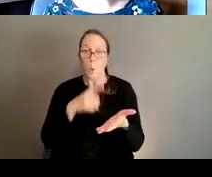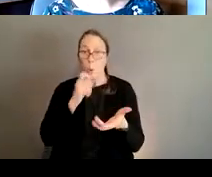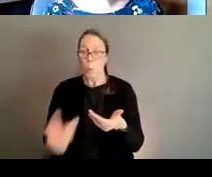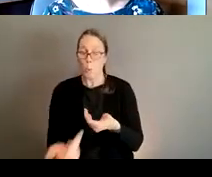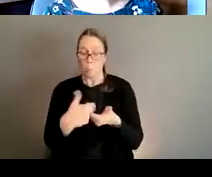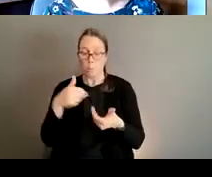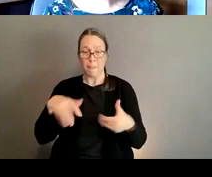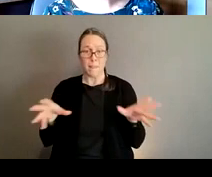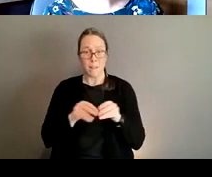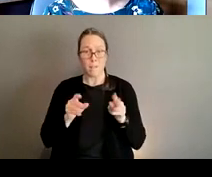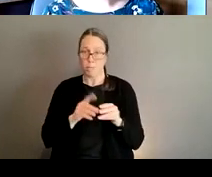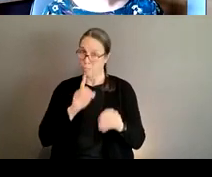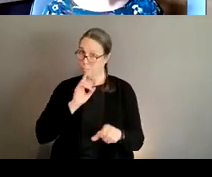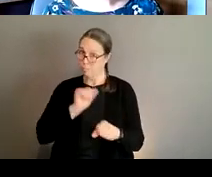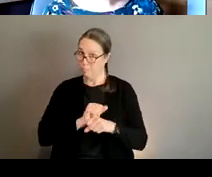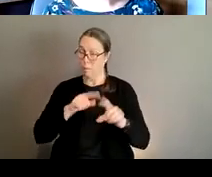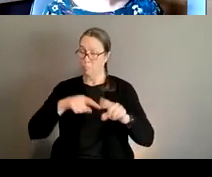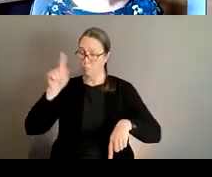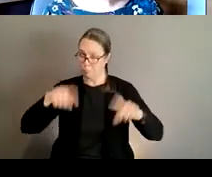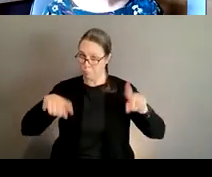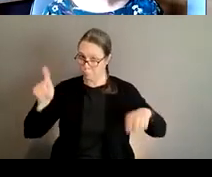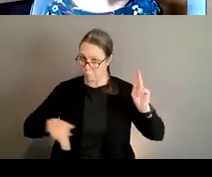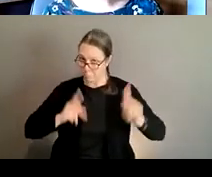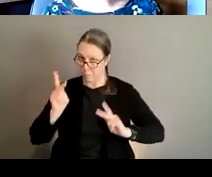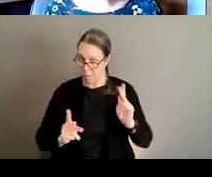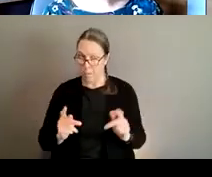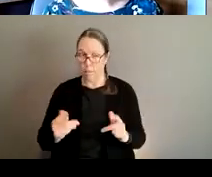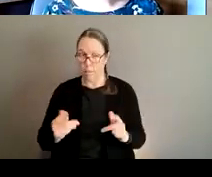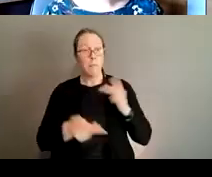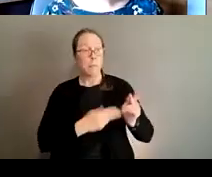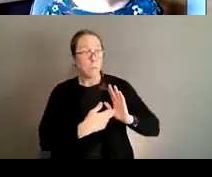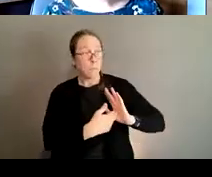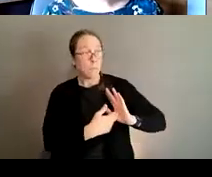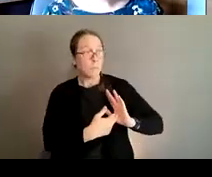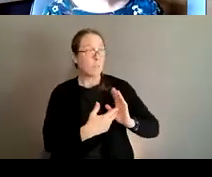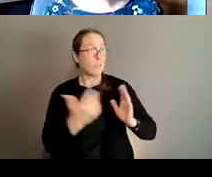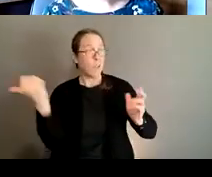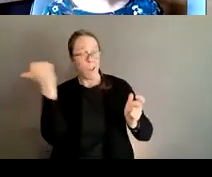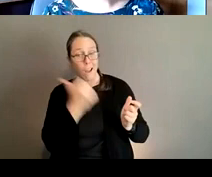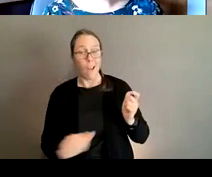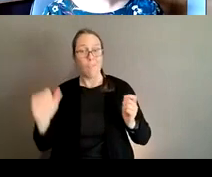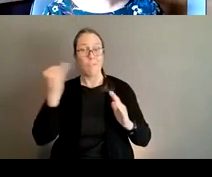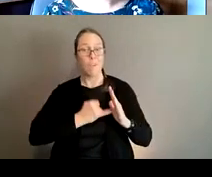really all kinds of people. So we have folks representing every artistic discipline, working